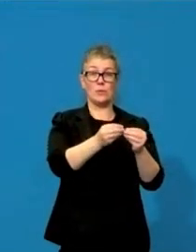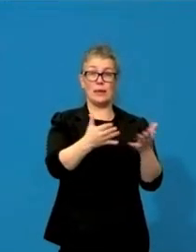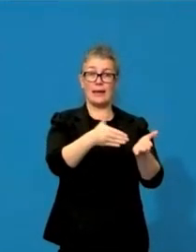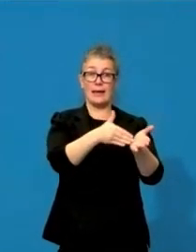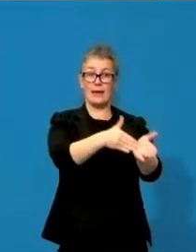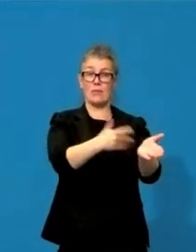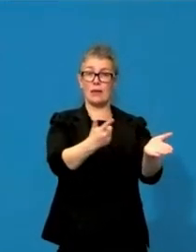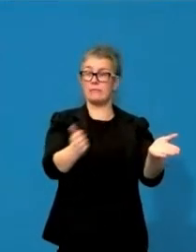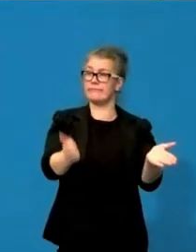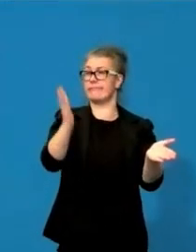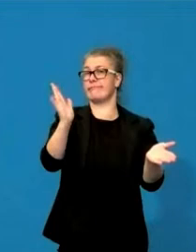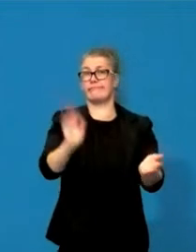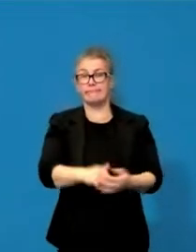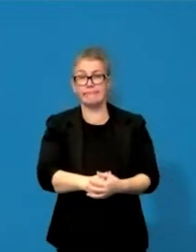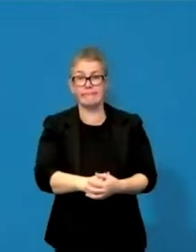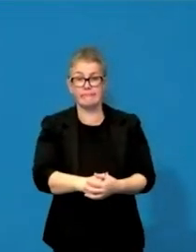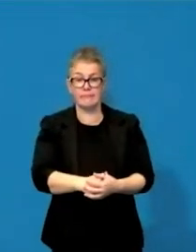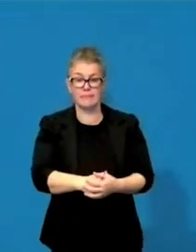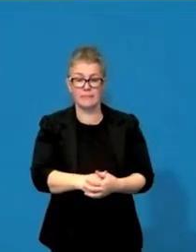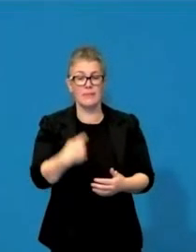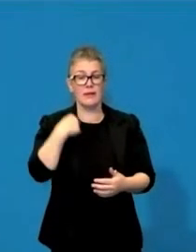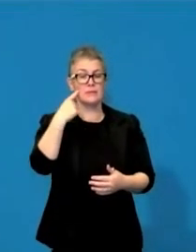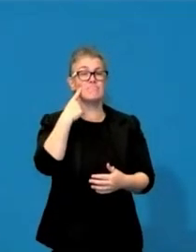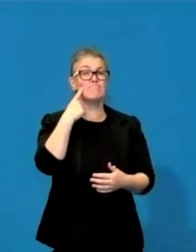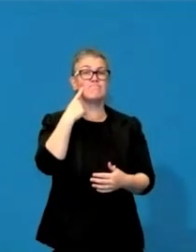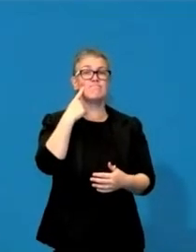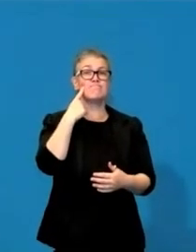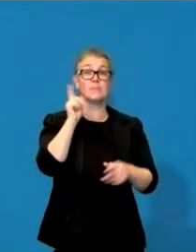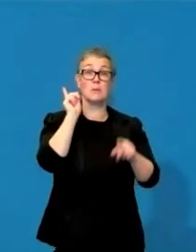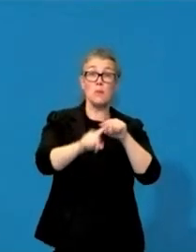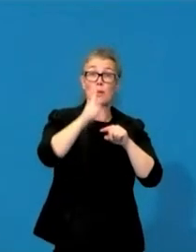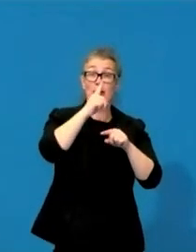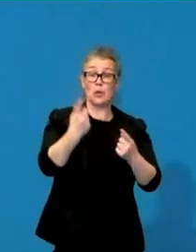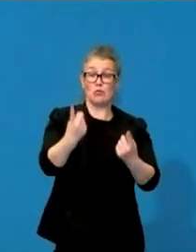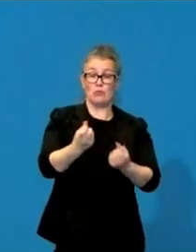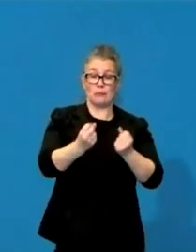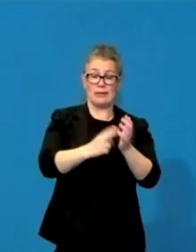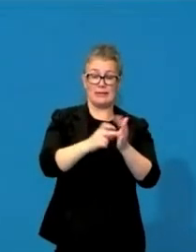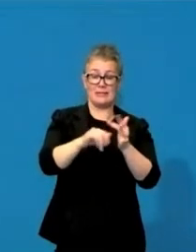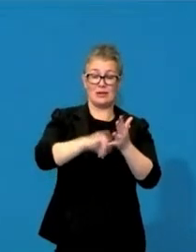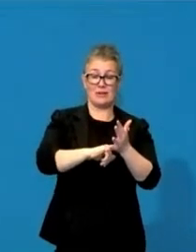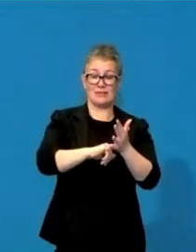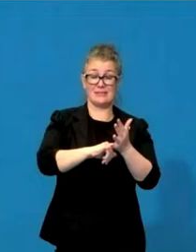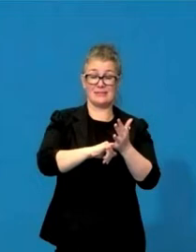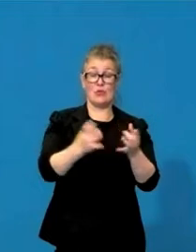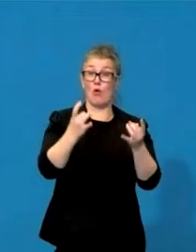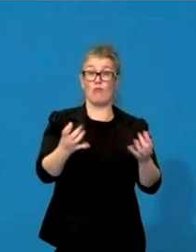I think most of the people that are on NDIS in the Valley are already gived -